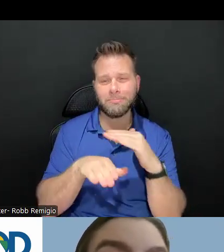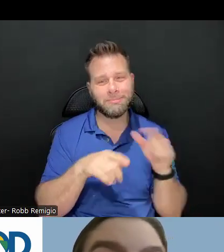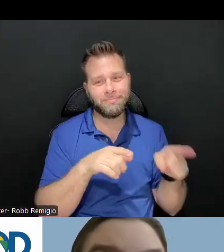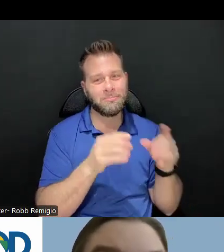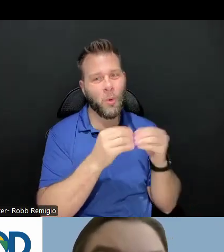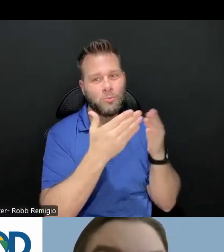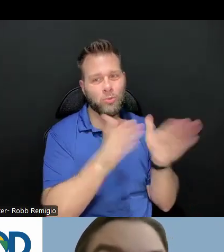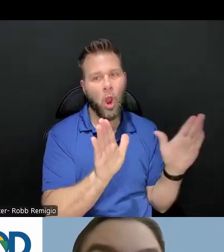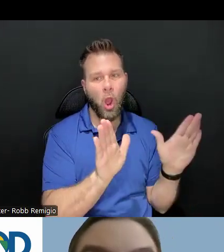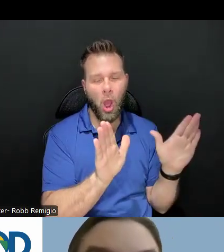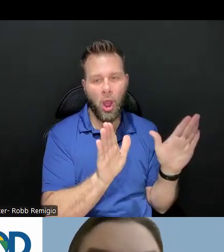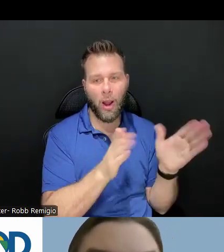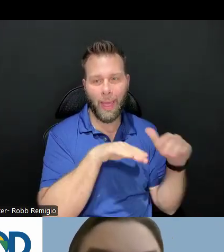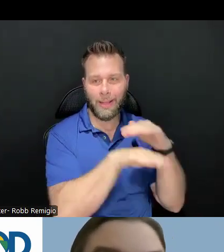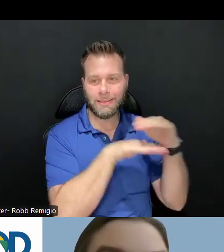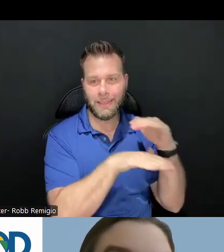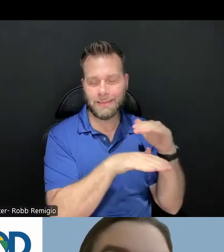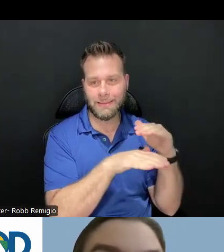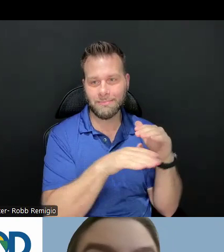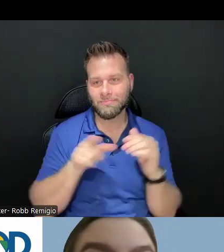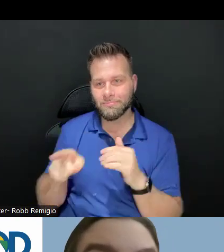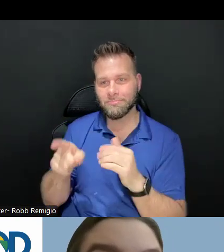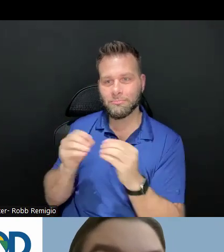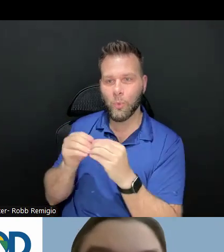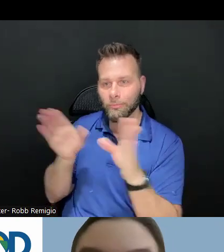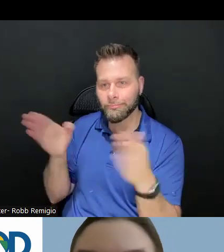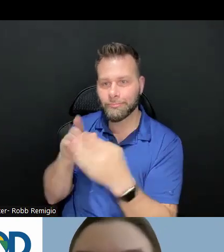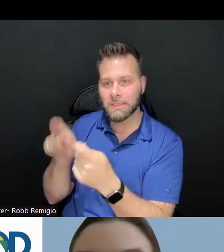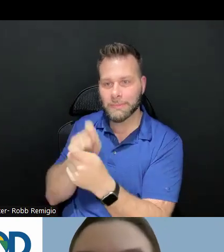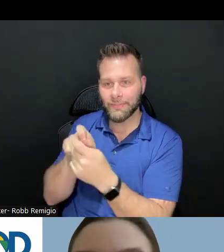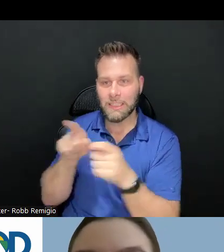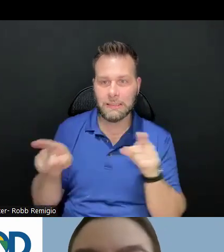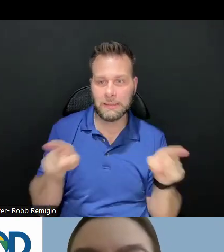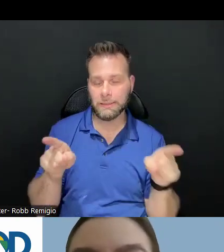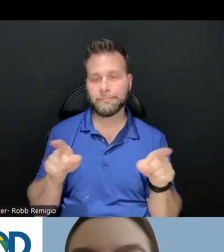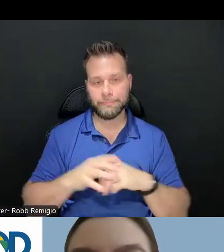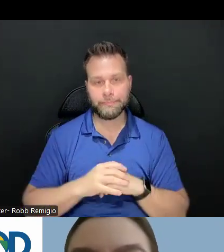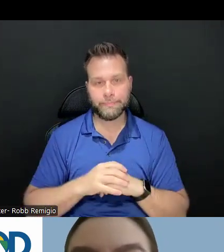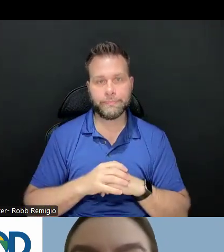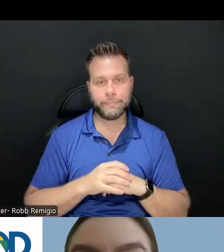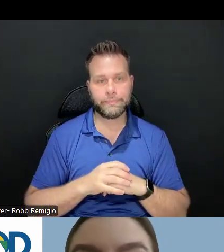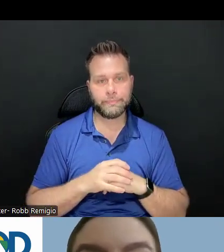are -- encompass a broader range of access, a much broader range of types of requests.